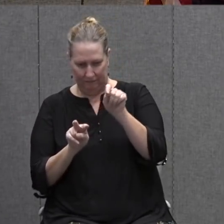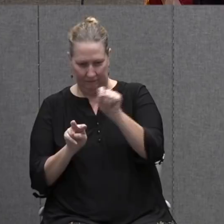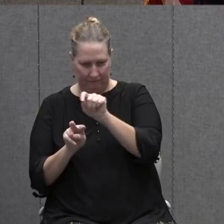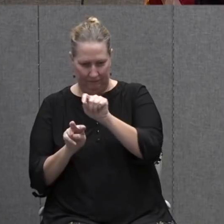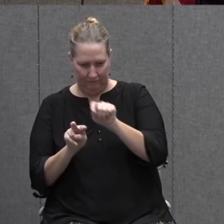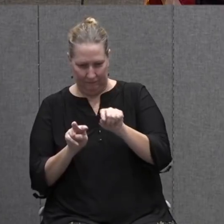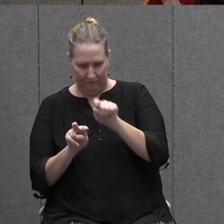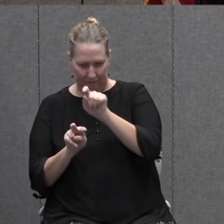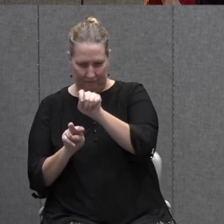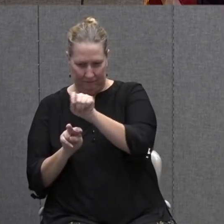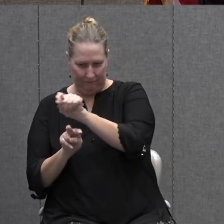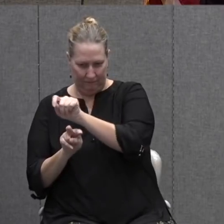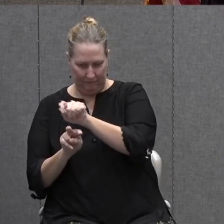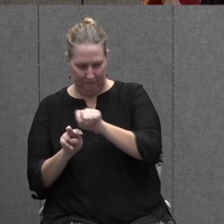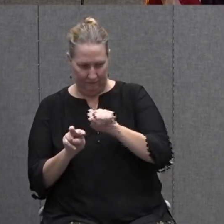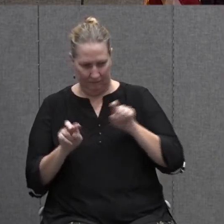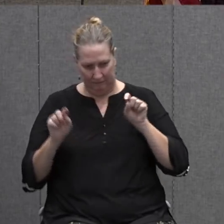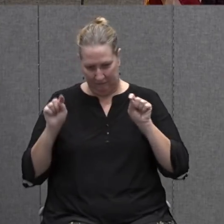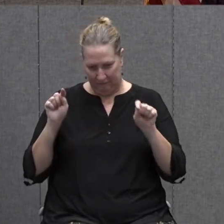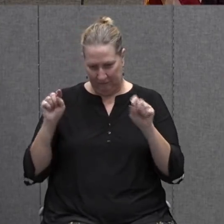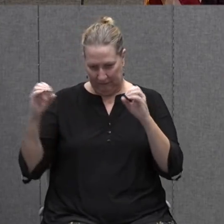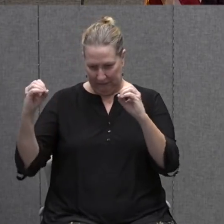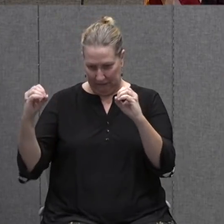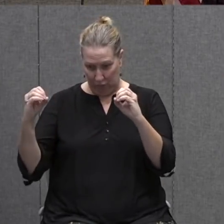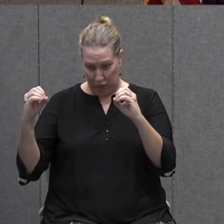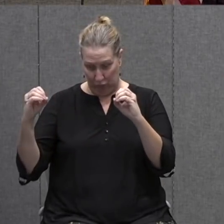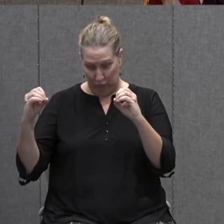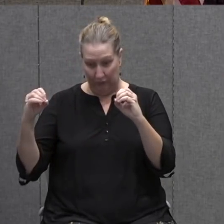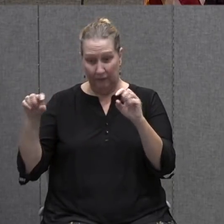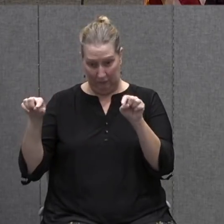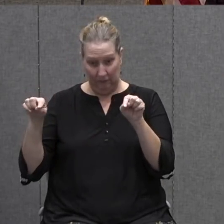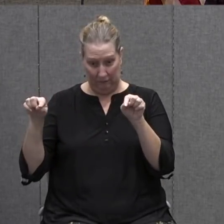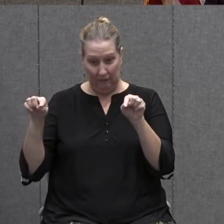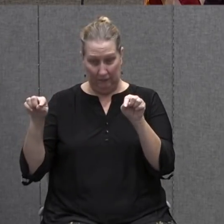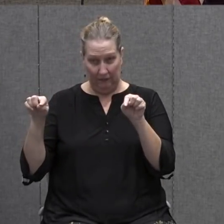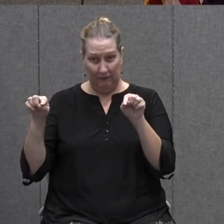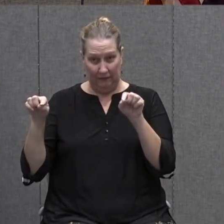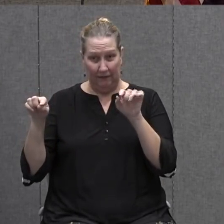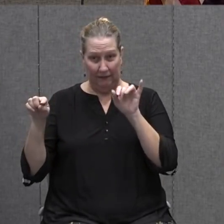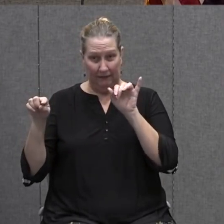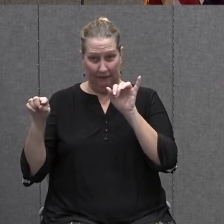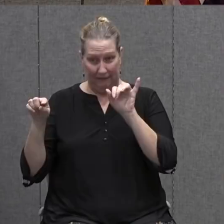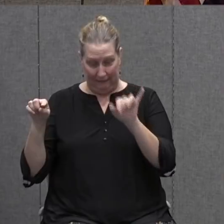This is one letter. This letter is the same here and here.